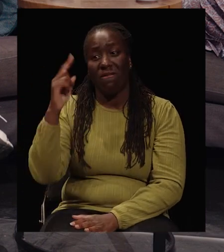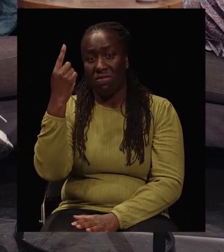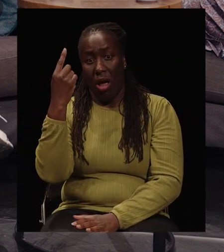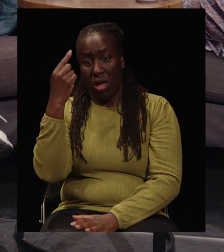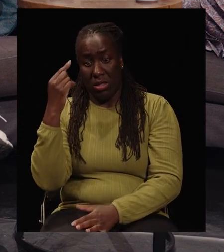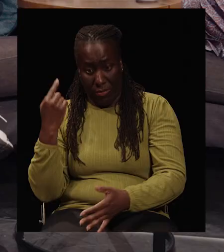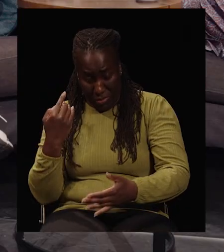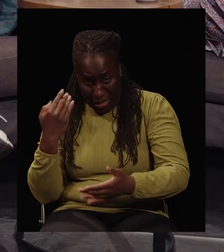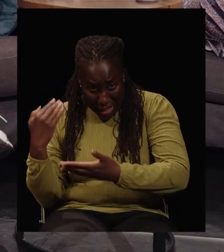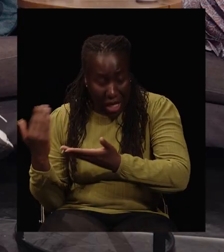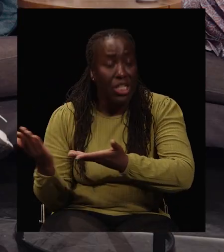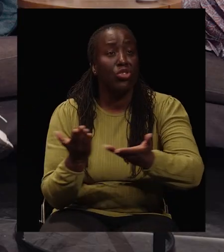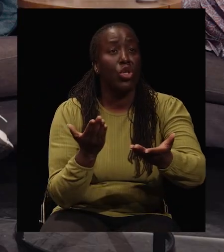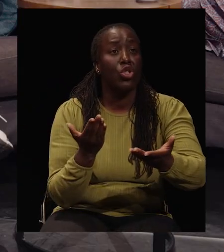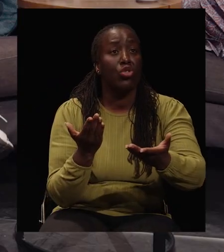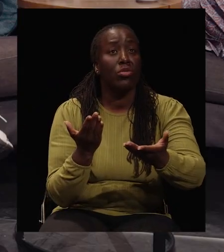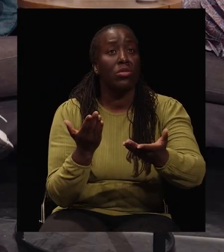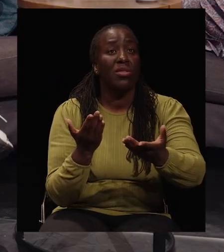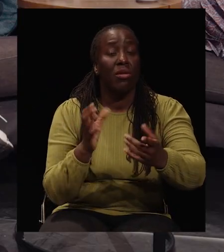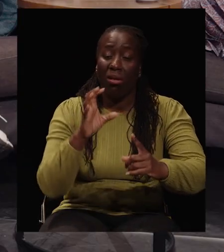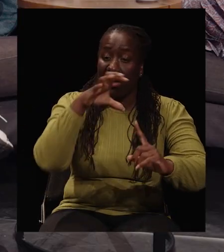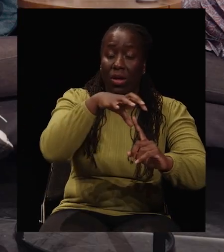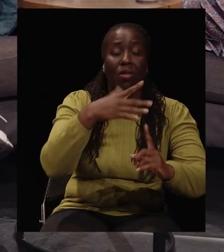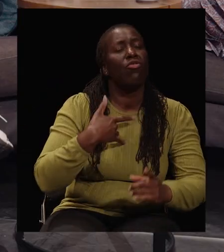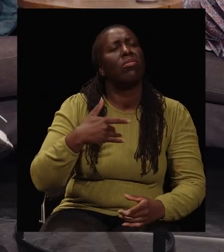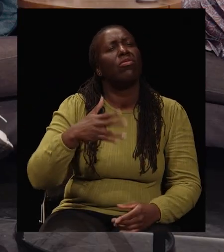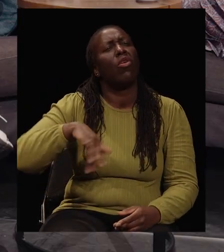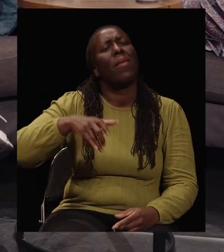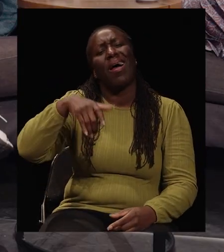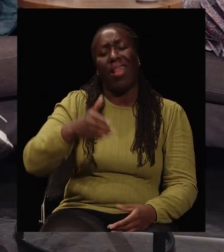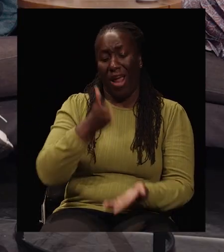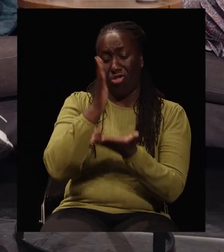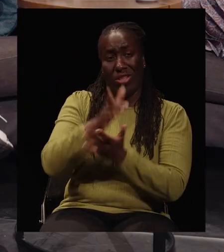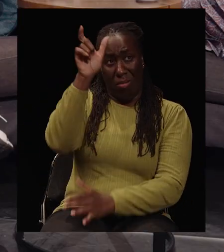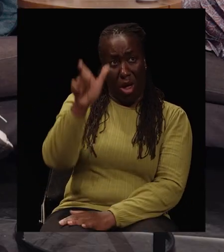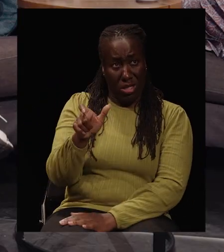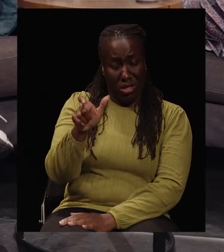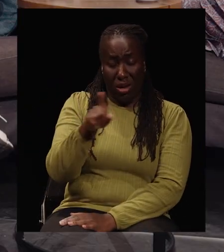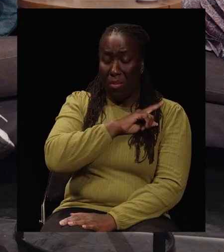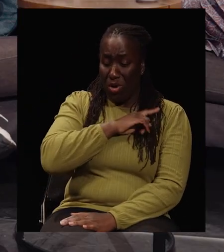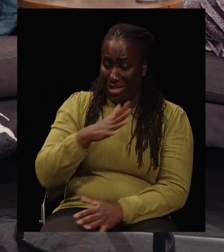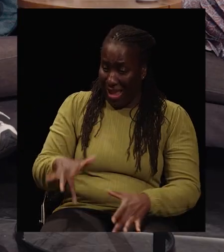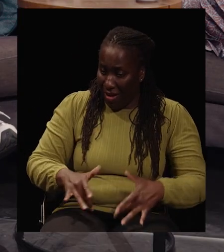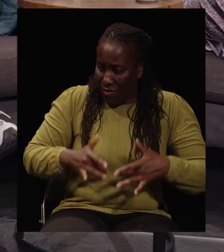will be through a trusted person, and it will be a safer space for them, 'cause that sense of belonging leads to agency